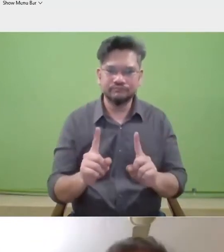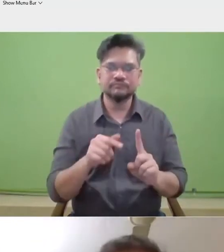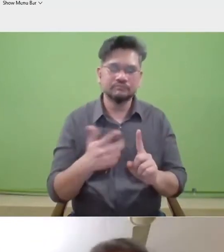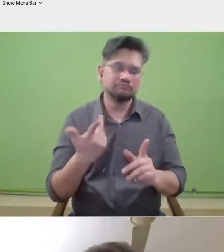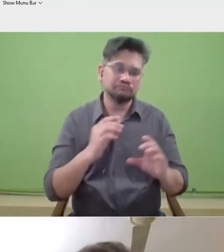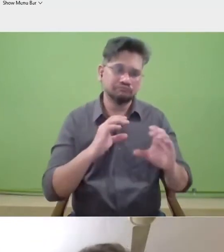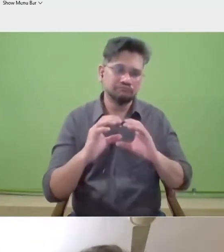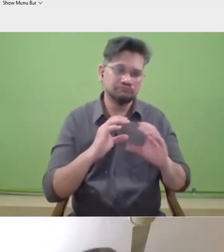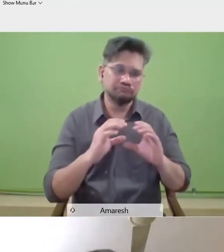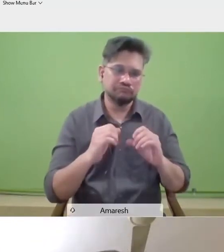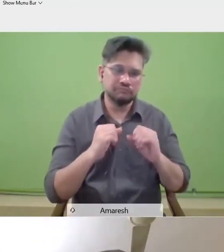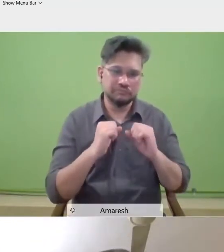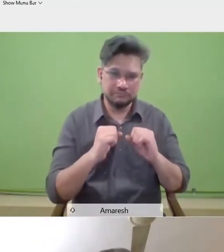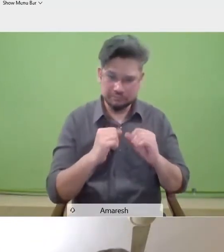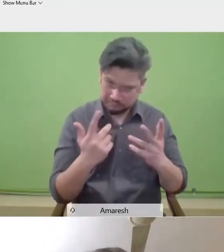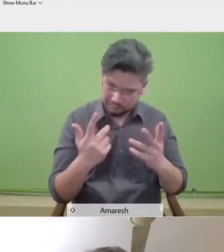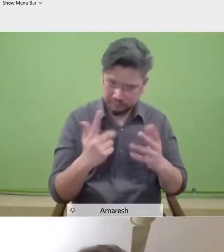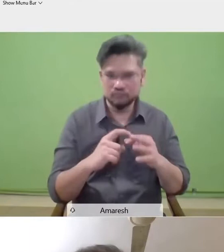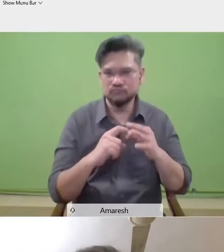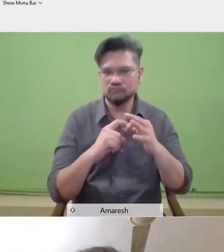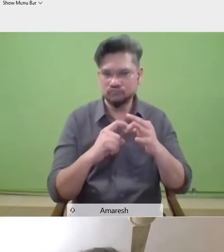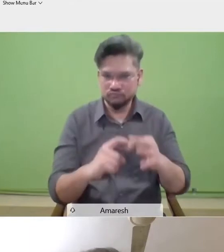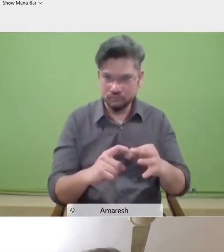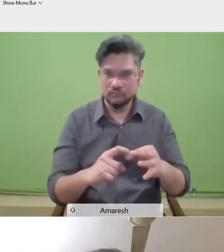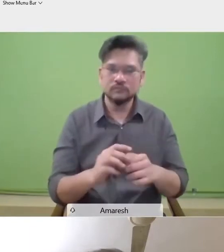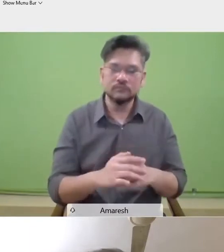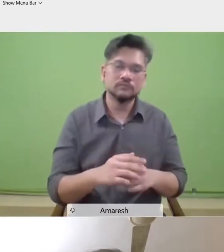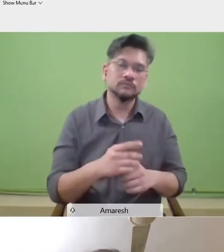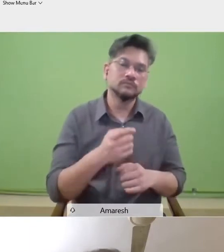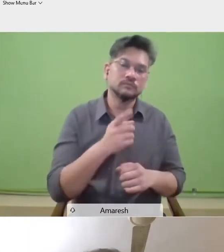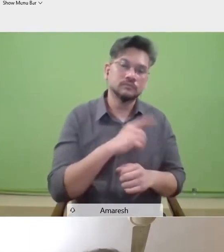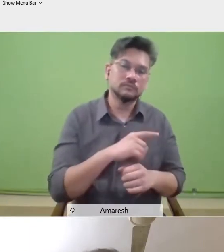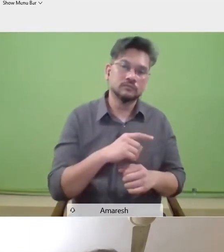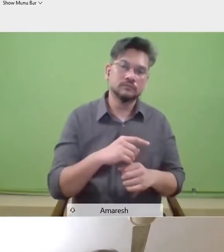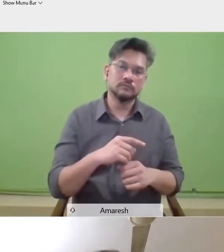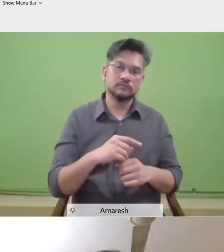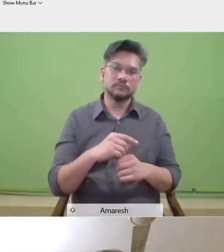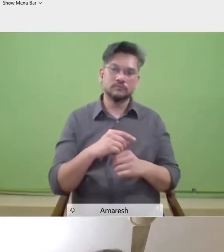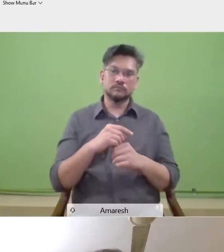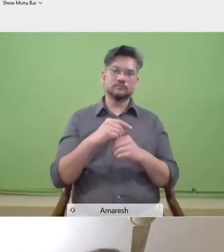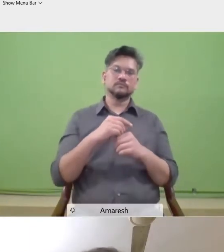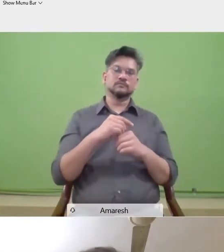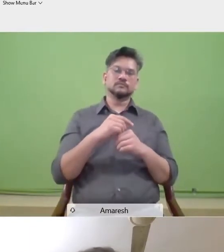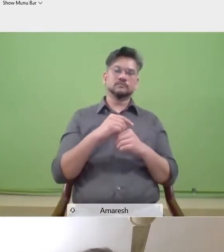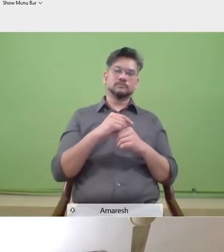and that was the question so we have the practitioner view practitioner’s experience